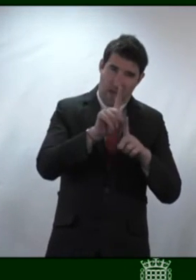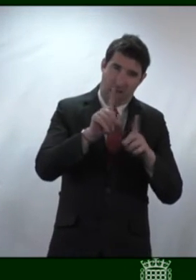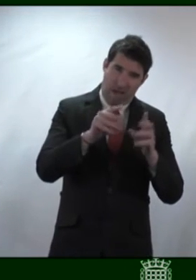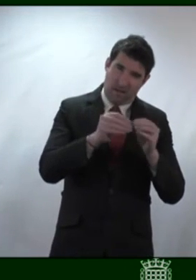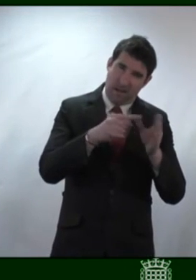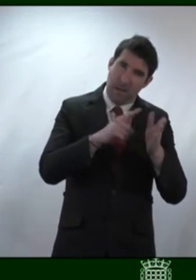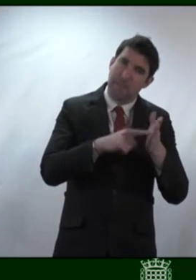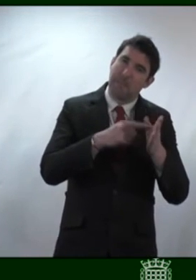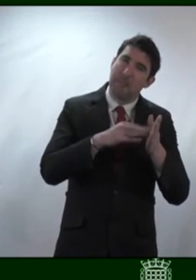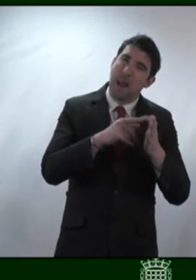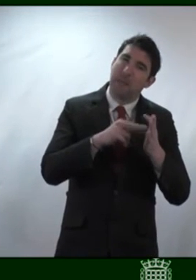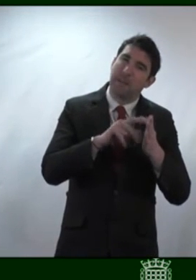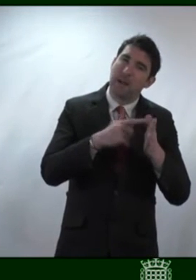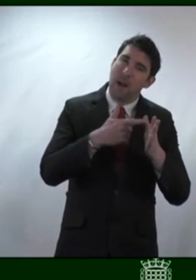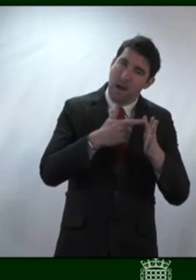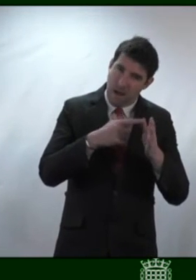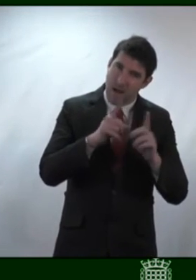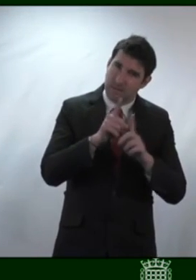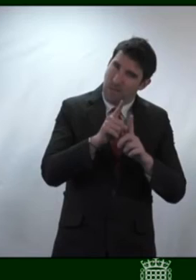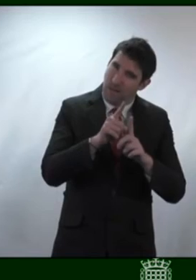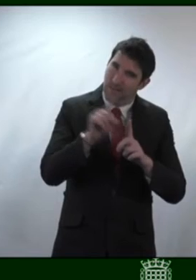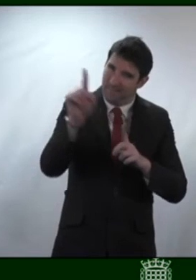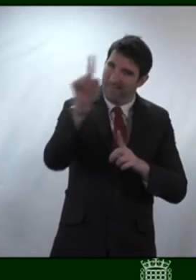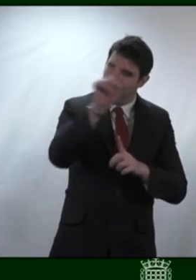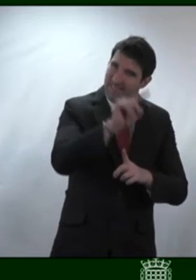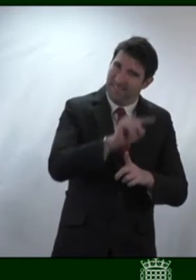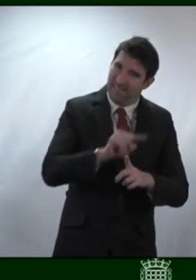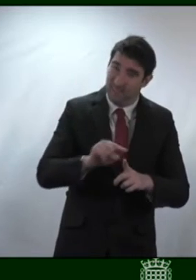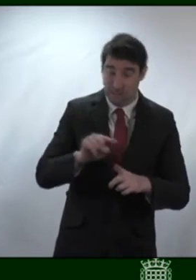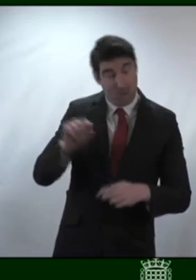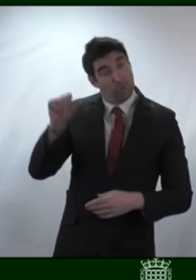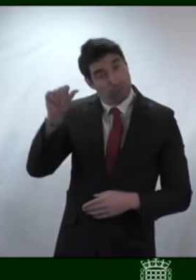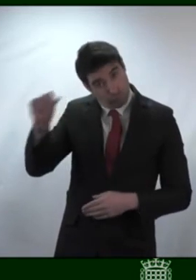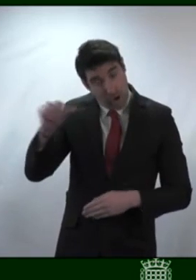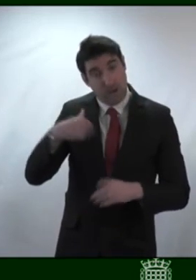in a zero-carbon way, we are putting the pedal to the floor until we get to 4,000.